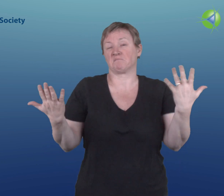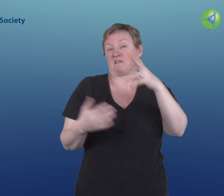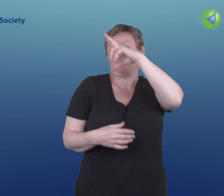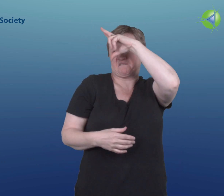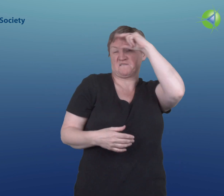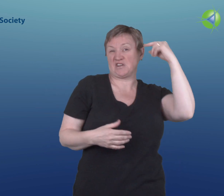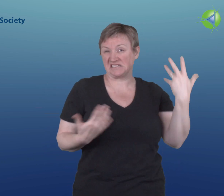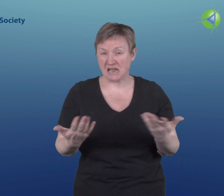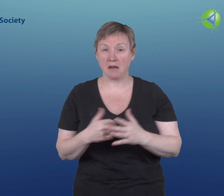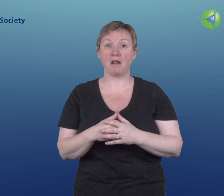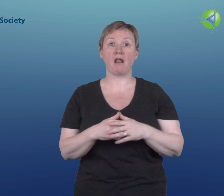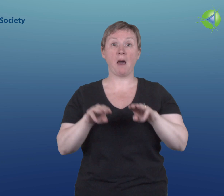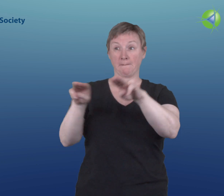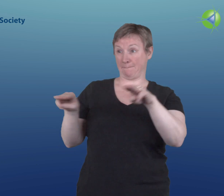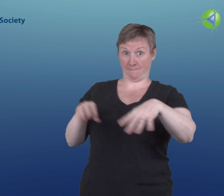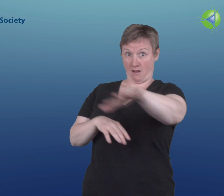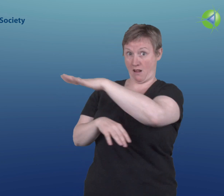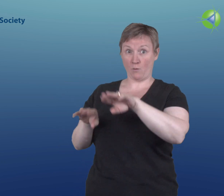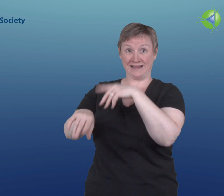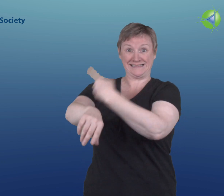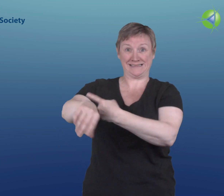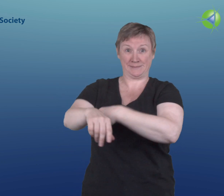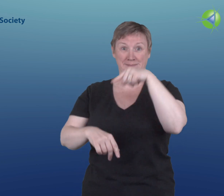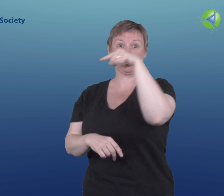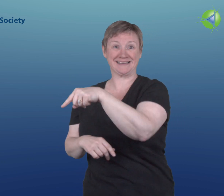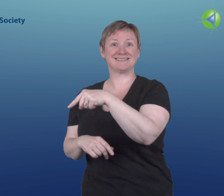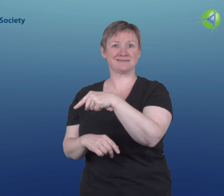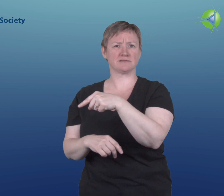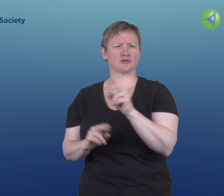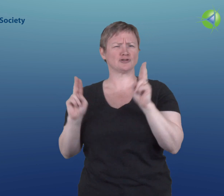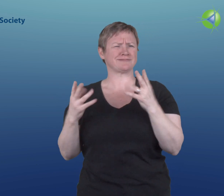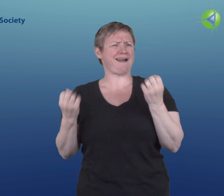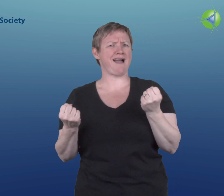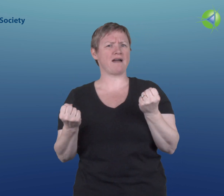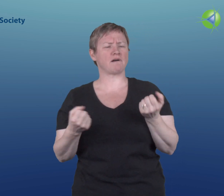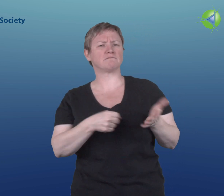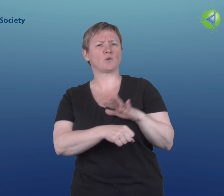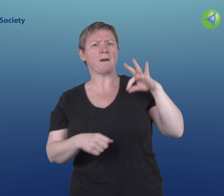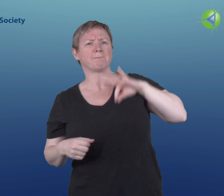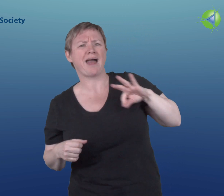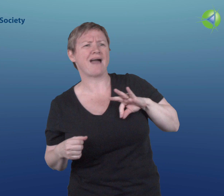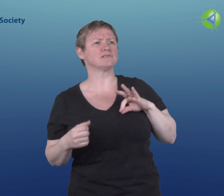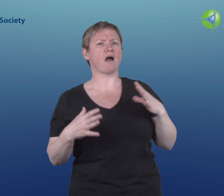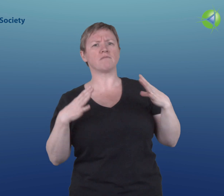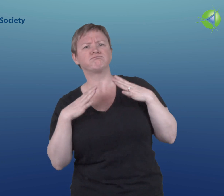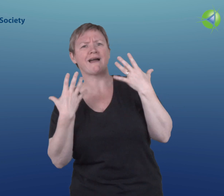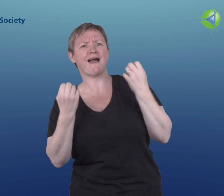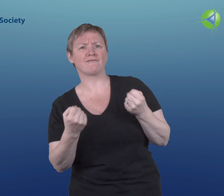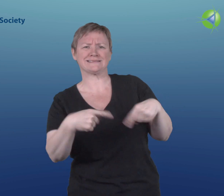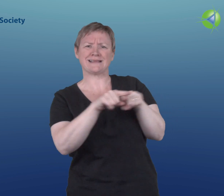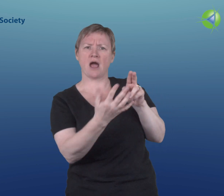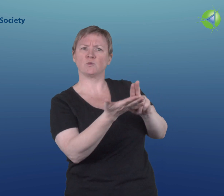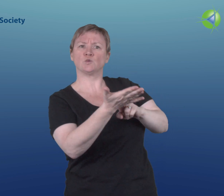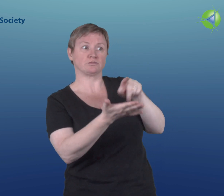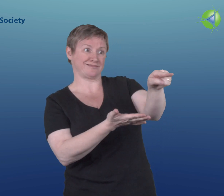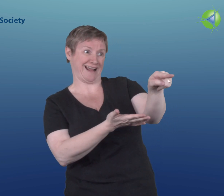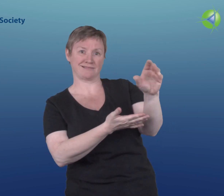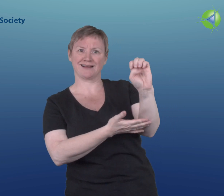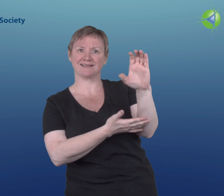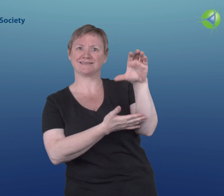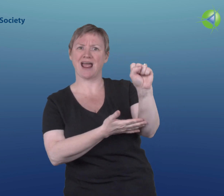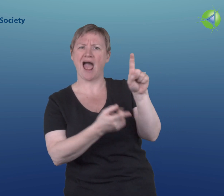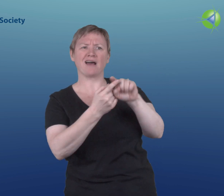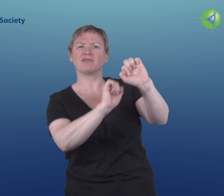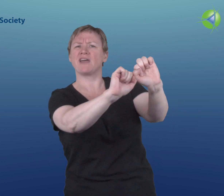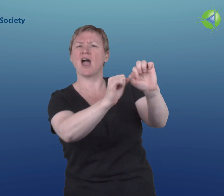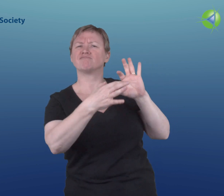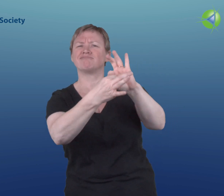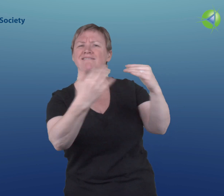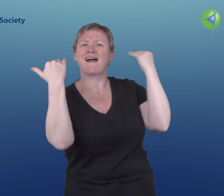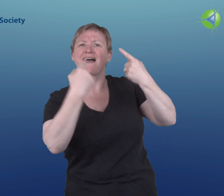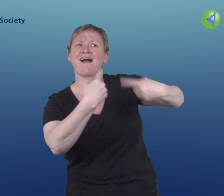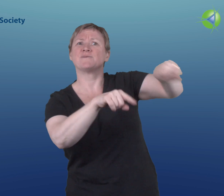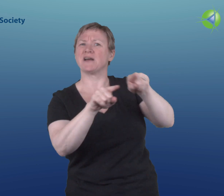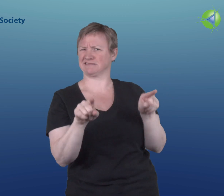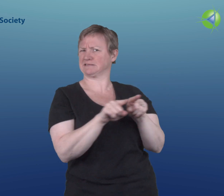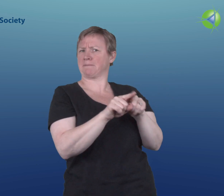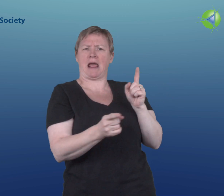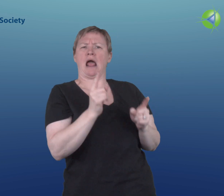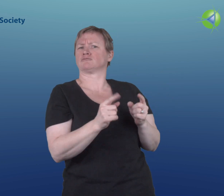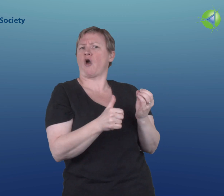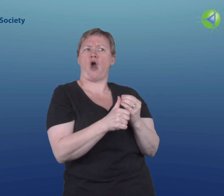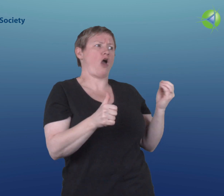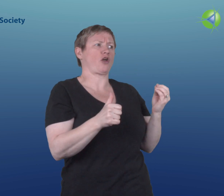For example, people with disabilities should benefit from the same usability of ECS and related information